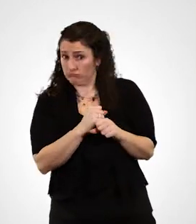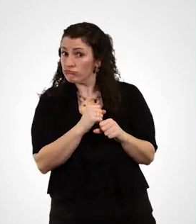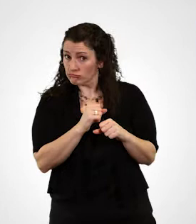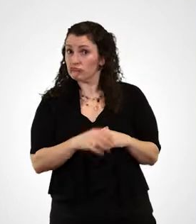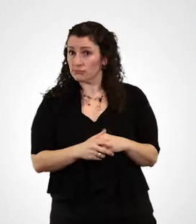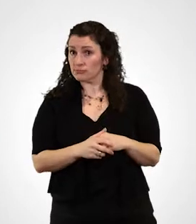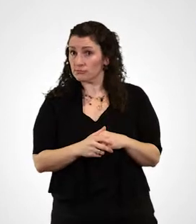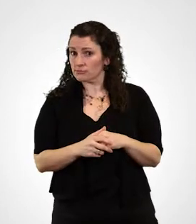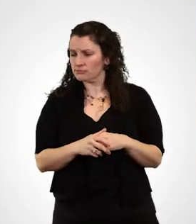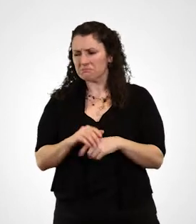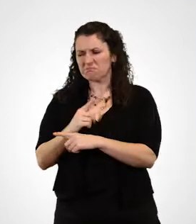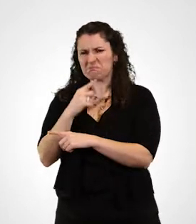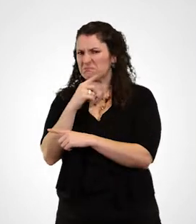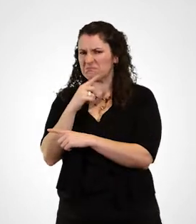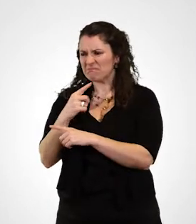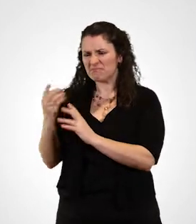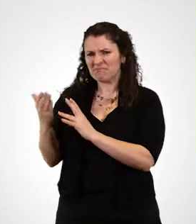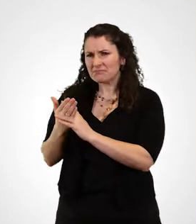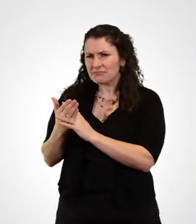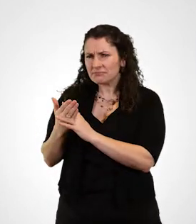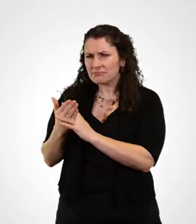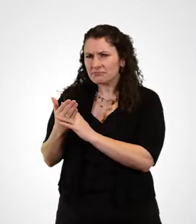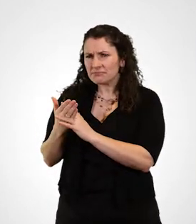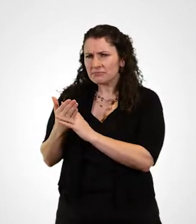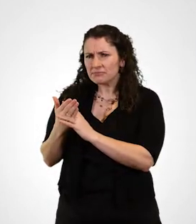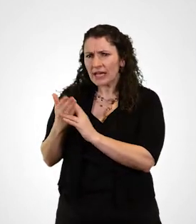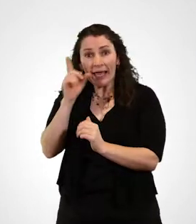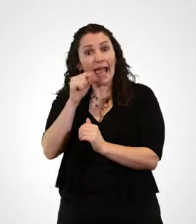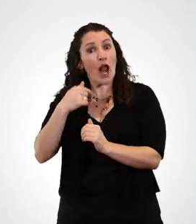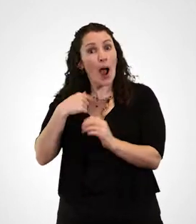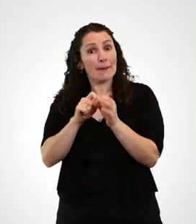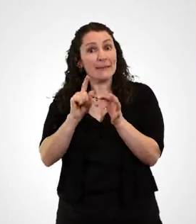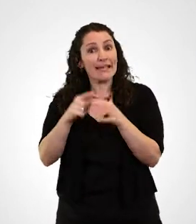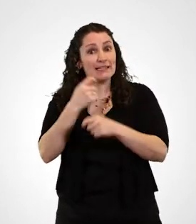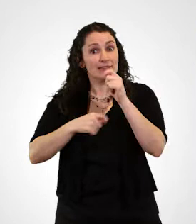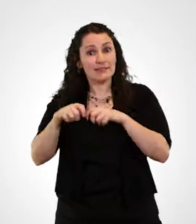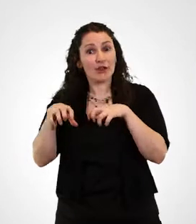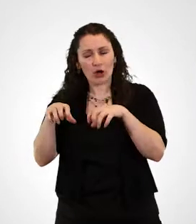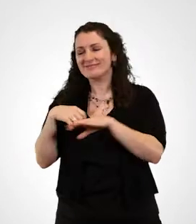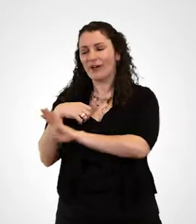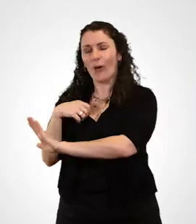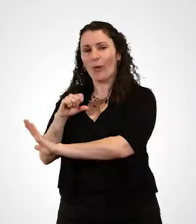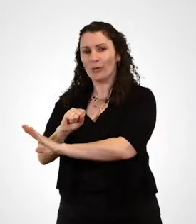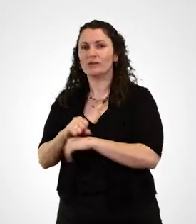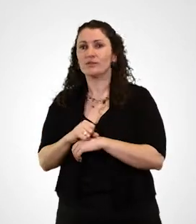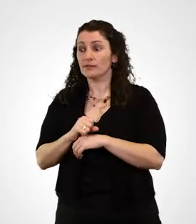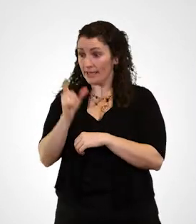Oh, maybe. Can I be the ghost? Can you say "g, g, g".